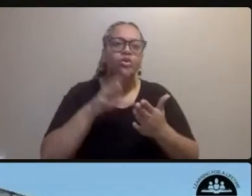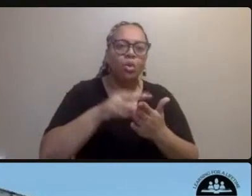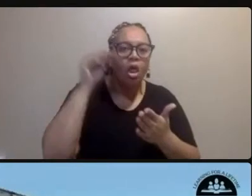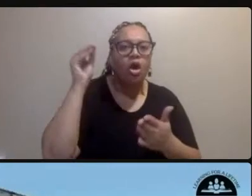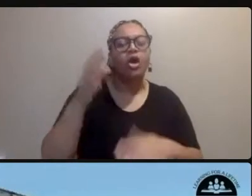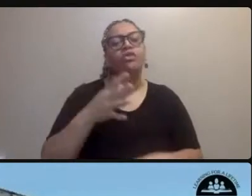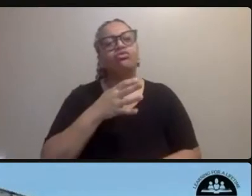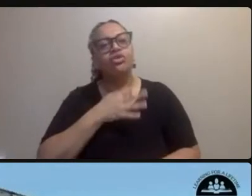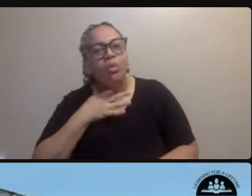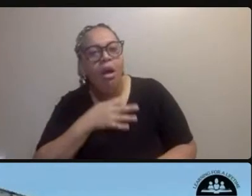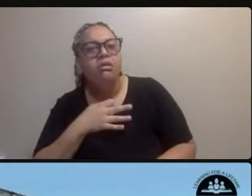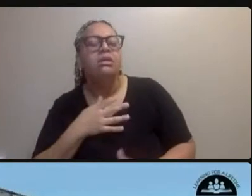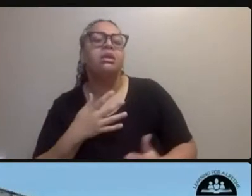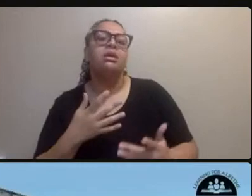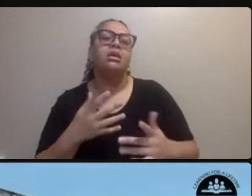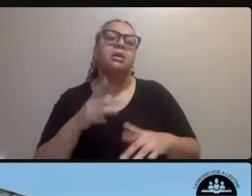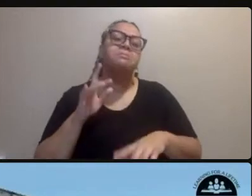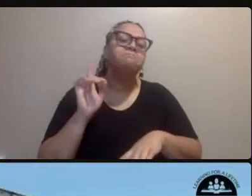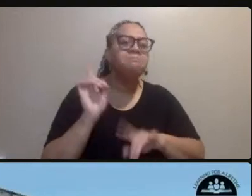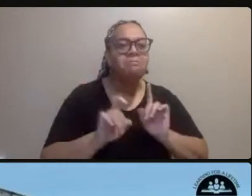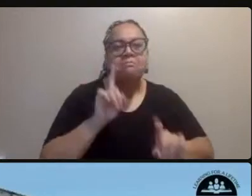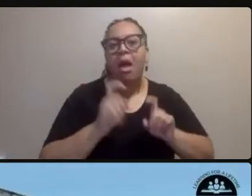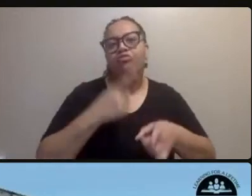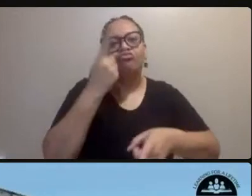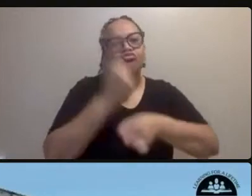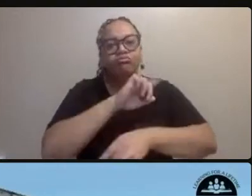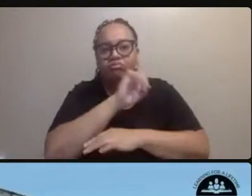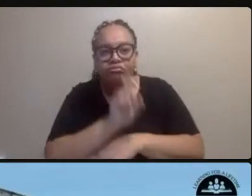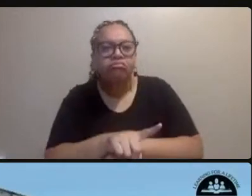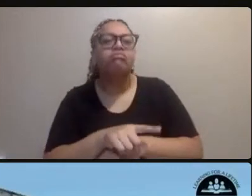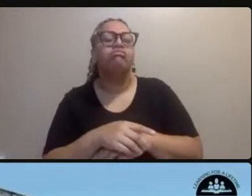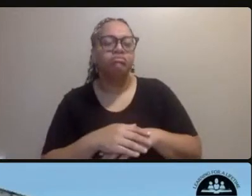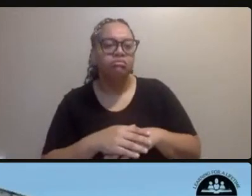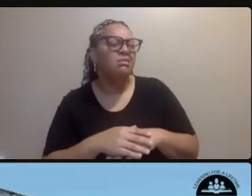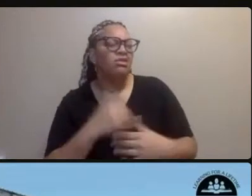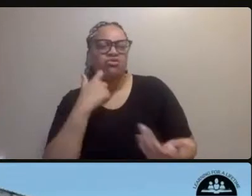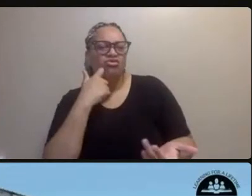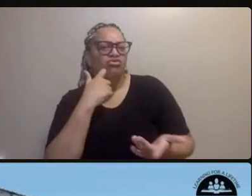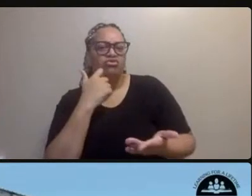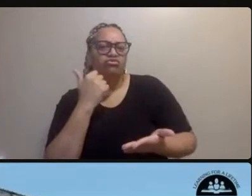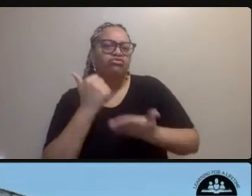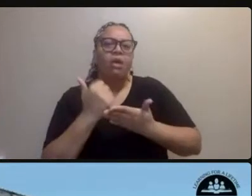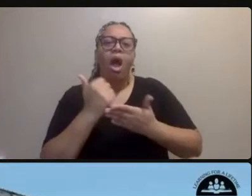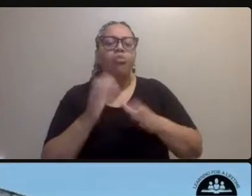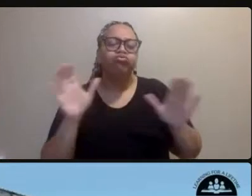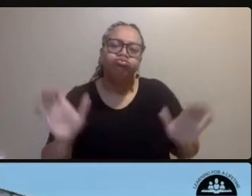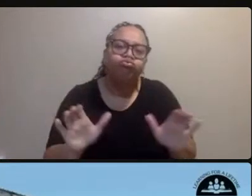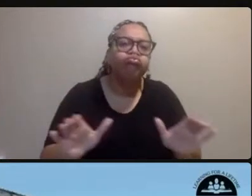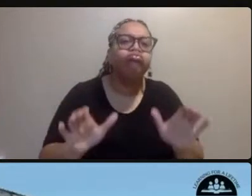AGENDA.